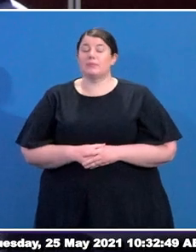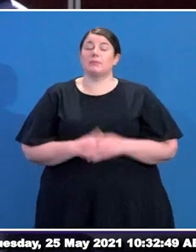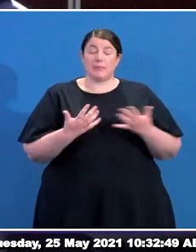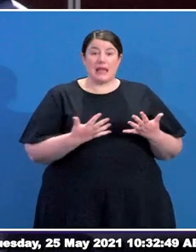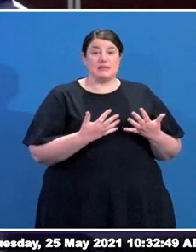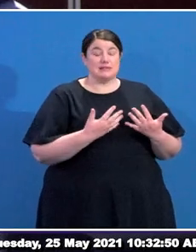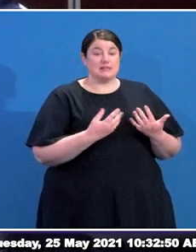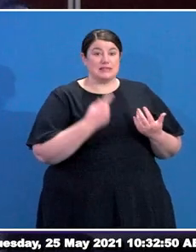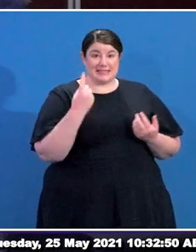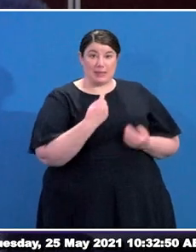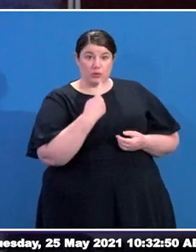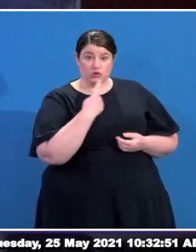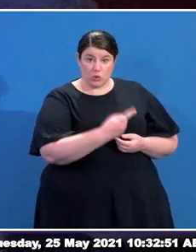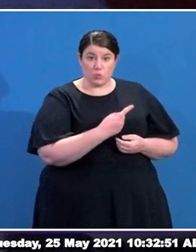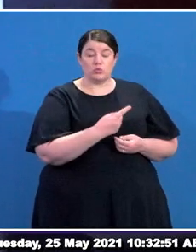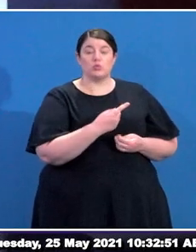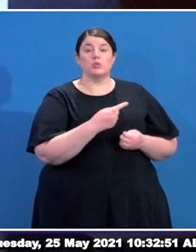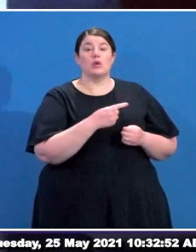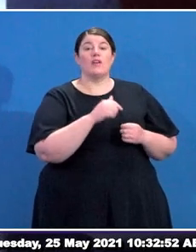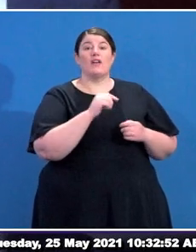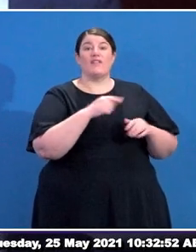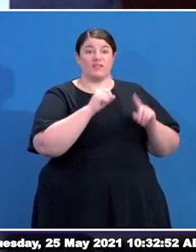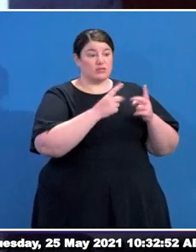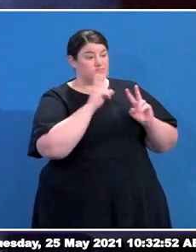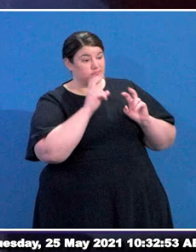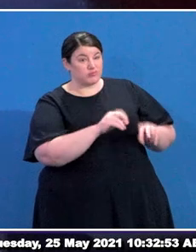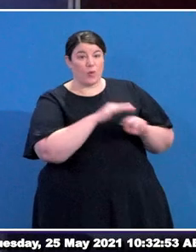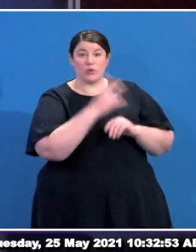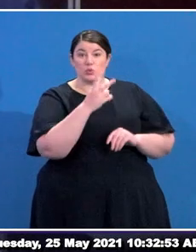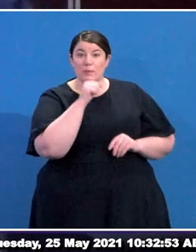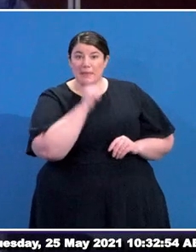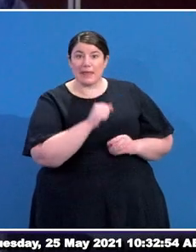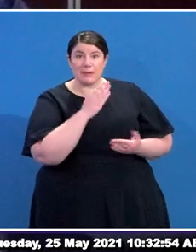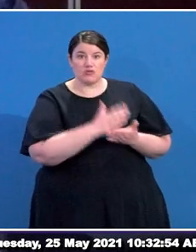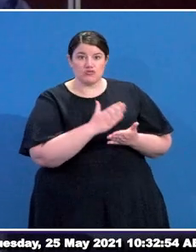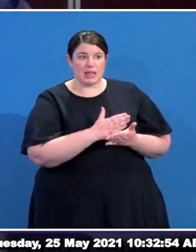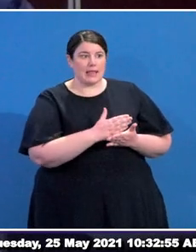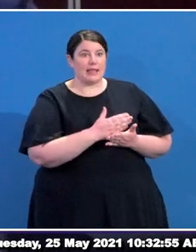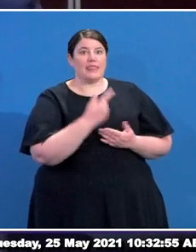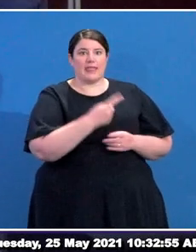from subsequent investigations, your understanding is that Melissa was having a behaviour? ELIZA: Yeah.